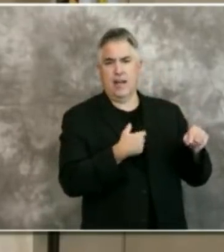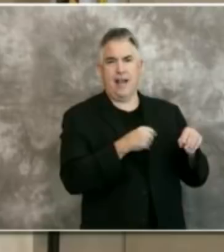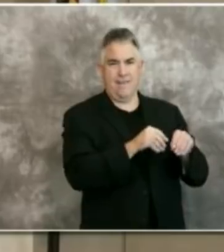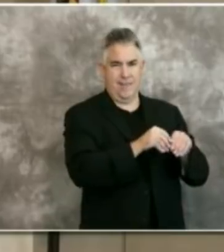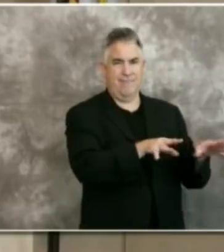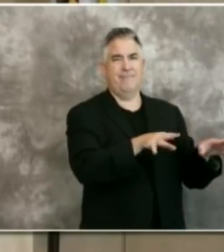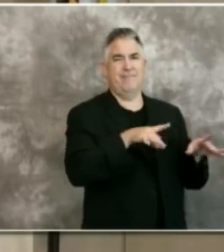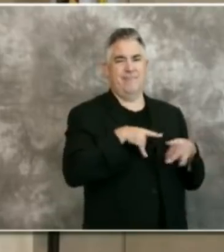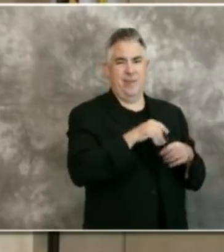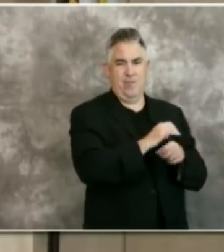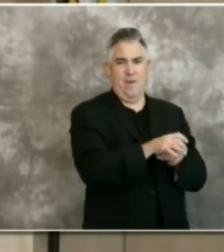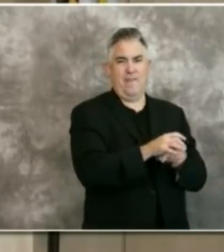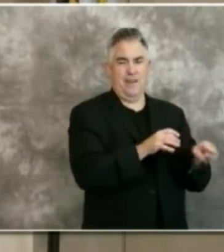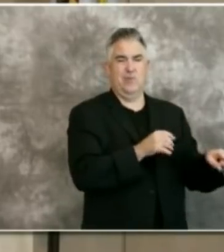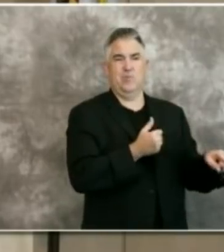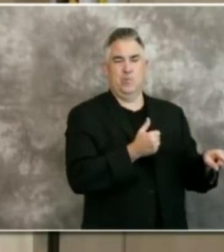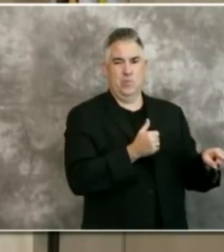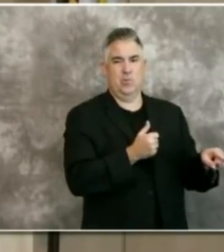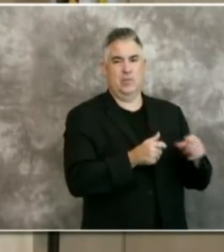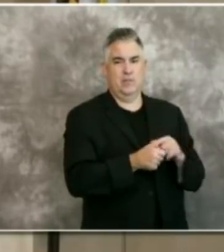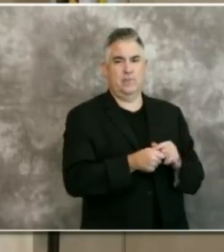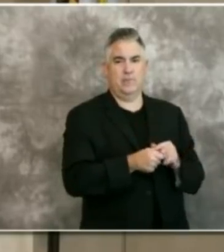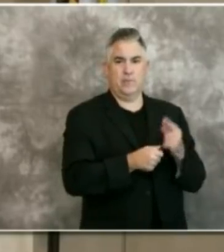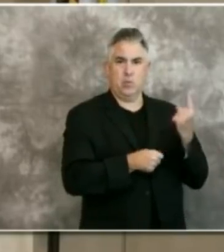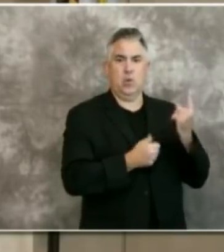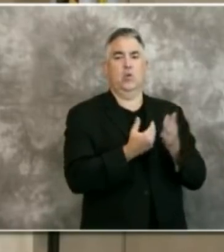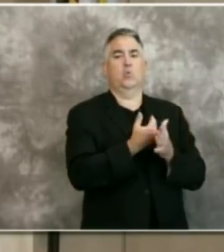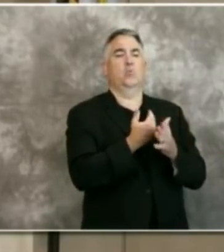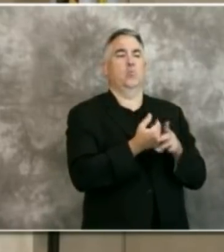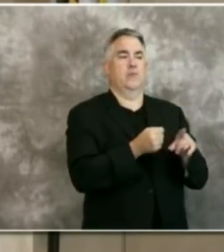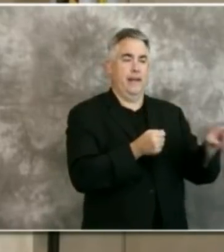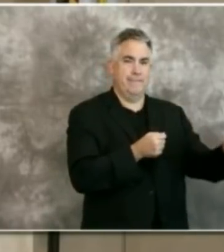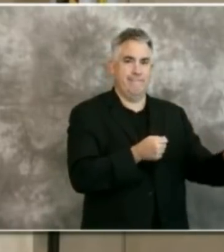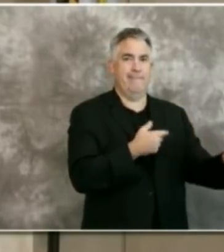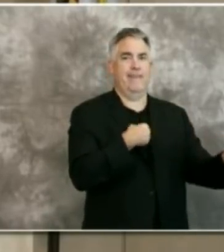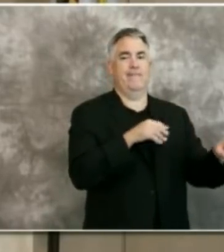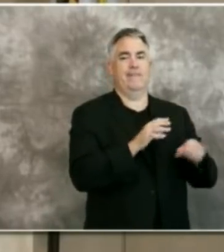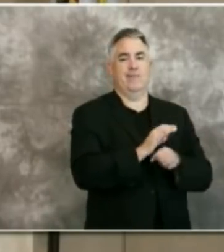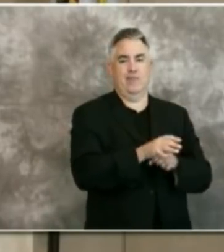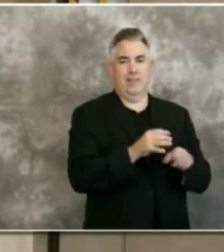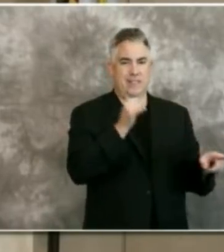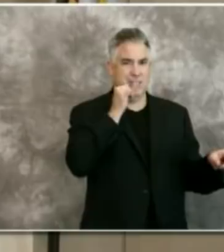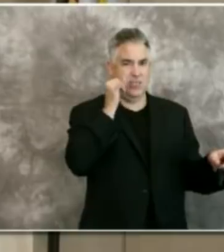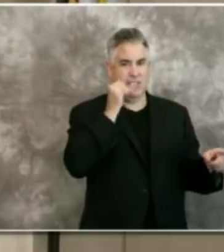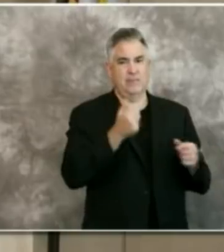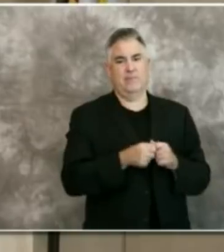SNIFFS FOR THE NON SMITH'S WE HAVE 30 OF 34% OF THE 89 AT THE OUTBREAKS ACTIVE OUTBREAKS